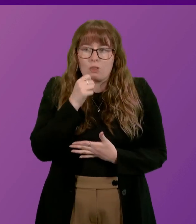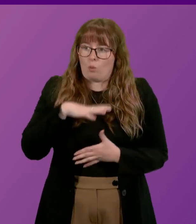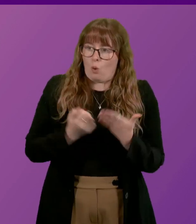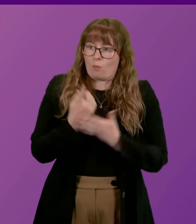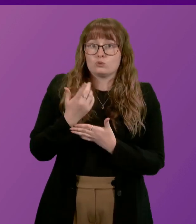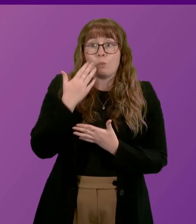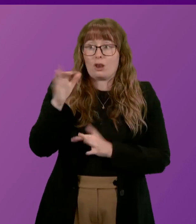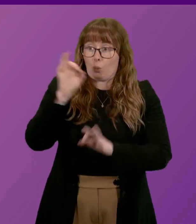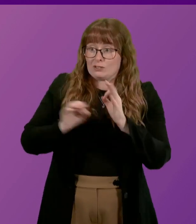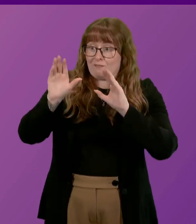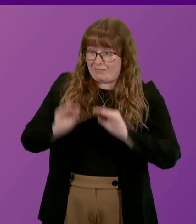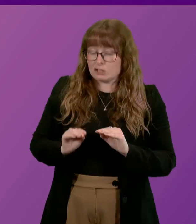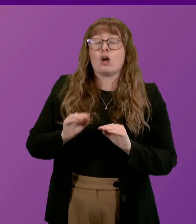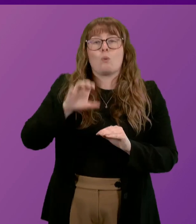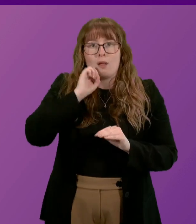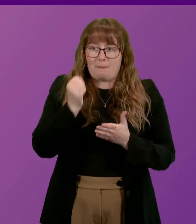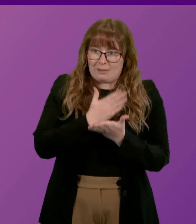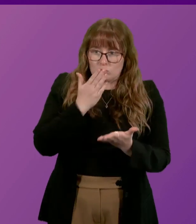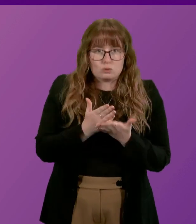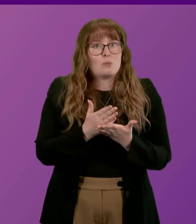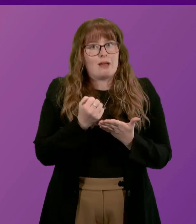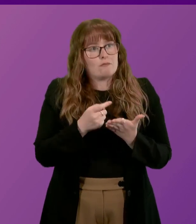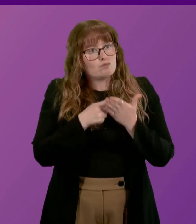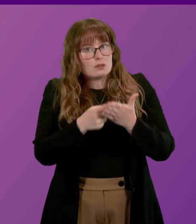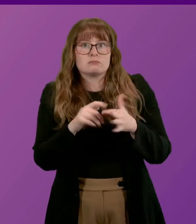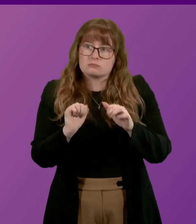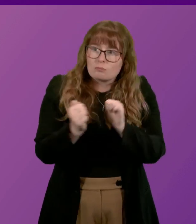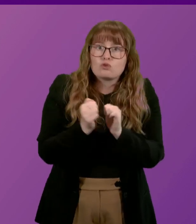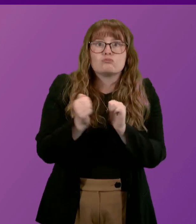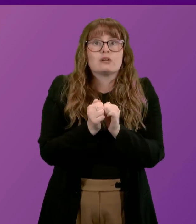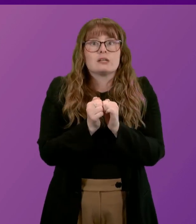this question time to ensure that there is support under that funding scheme to provide relevant and appropriate access in the Clydebank area.